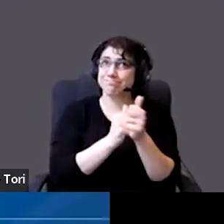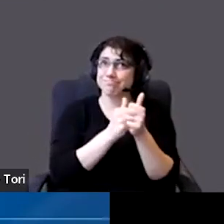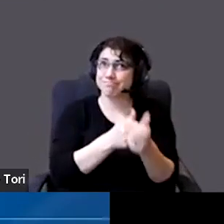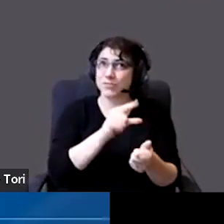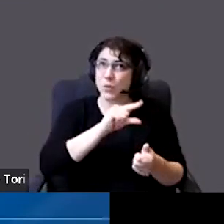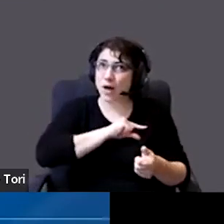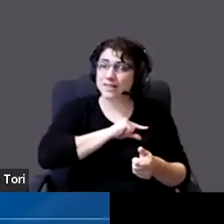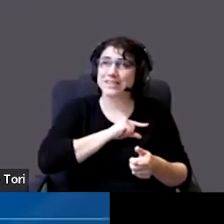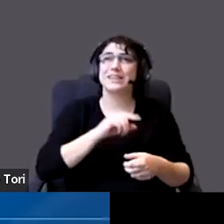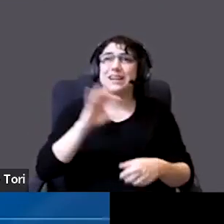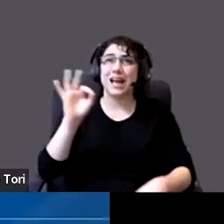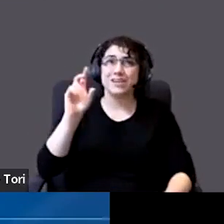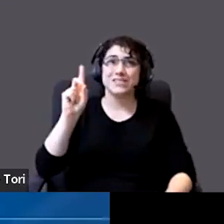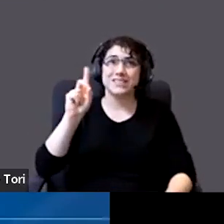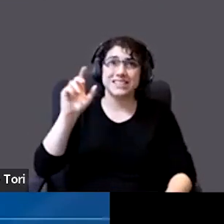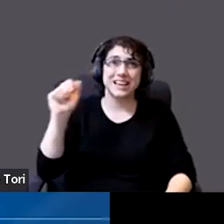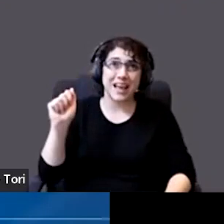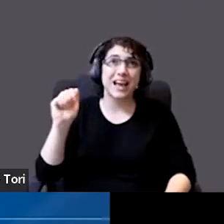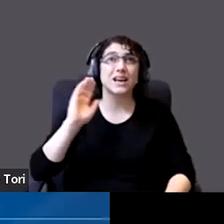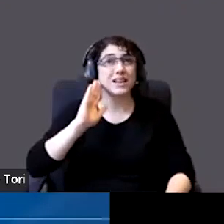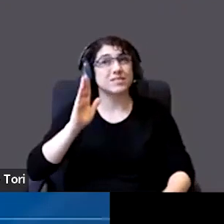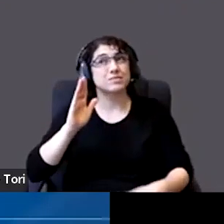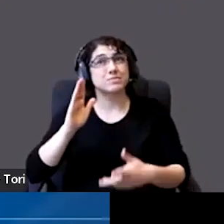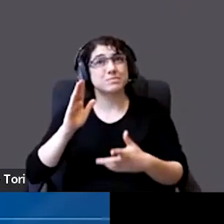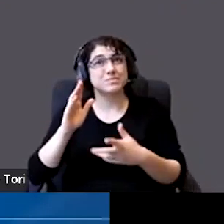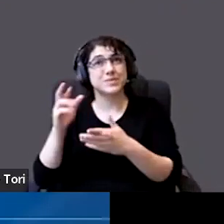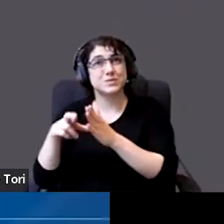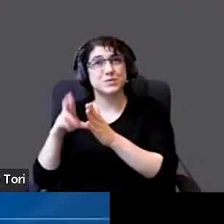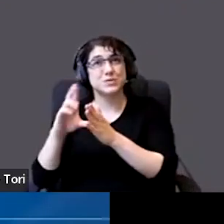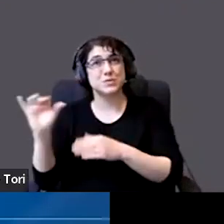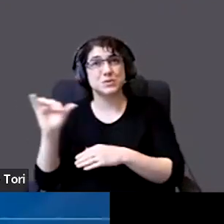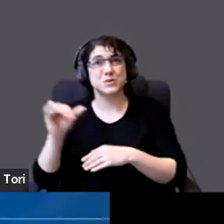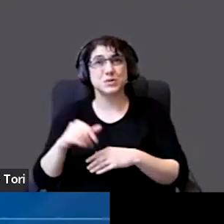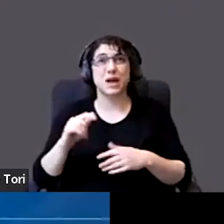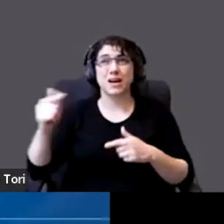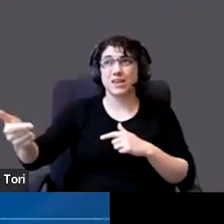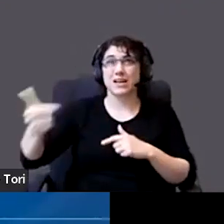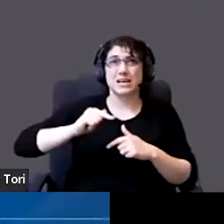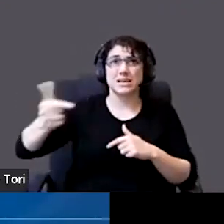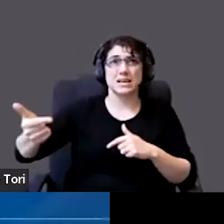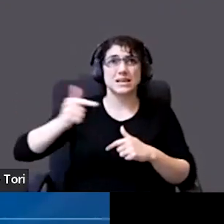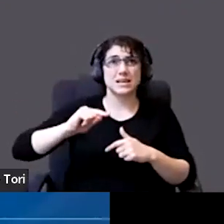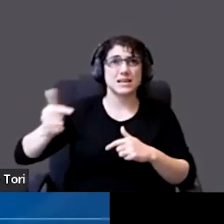So we're going to have lots of back and forth on this, but this is going to be really a gigantic thing and if we --